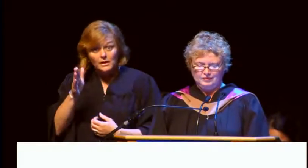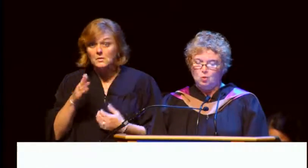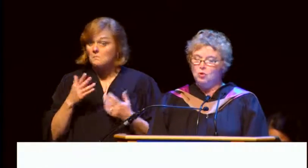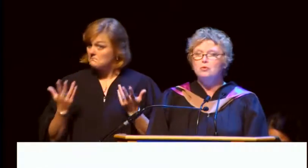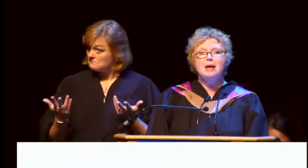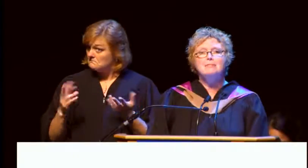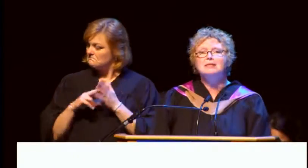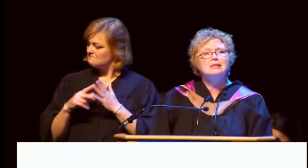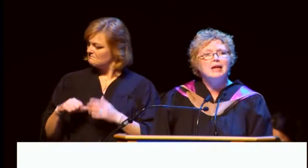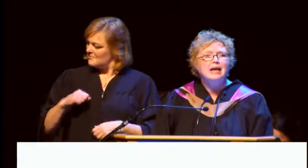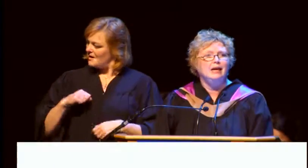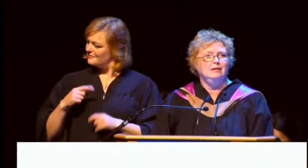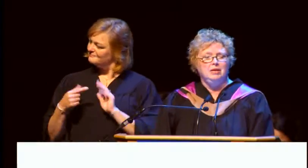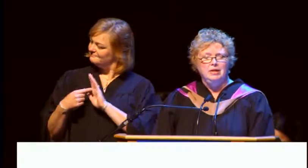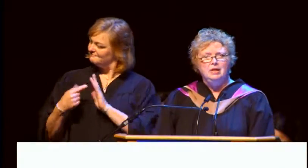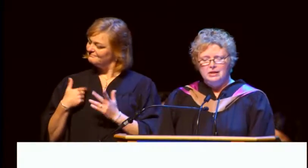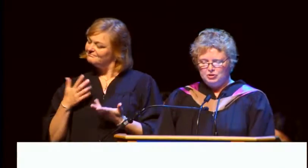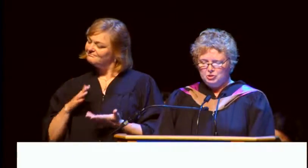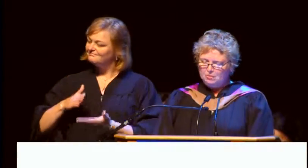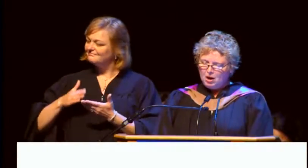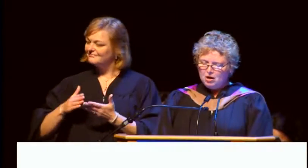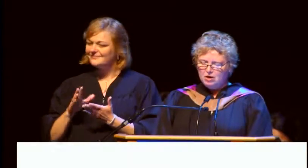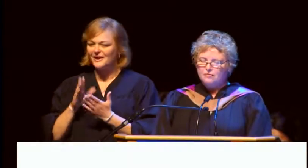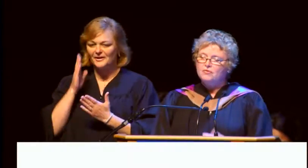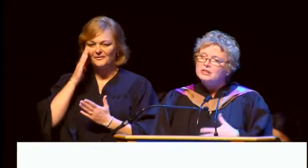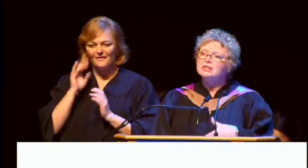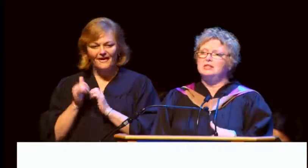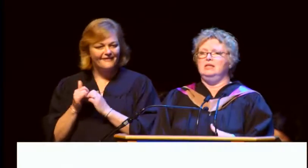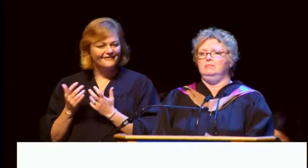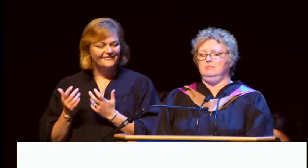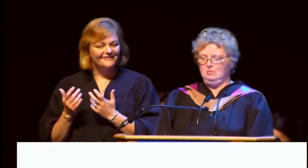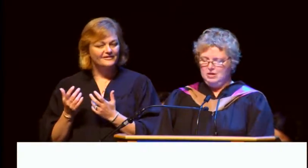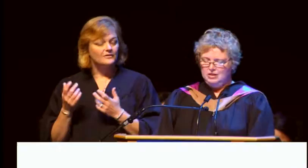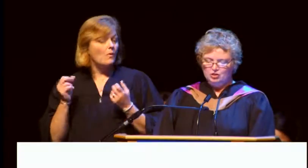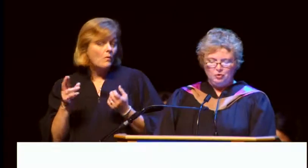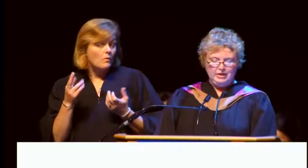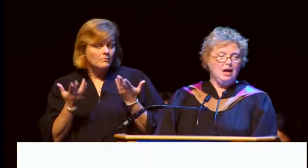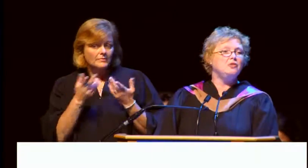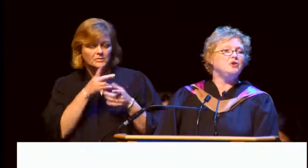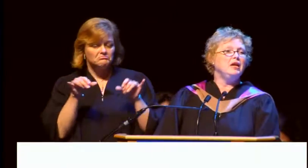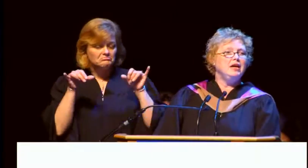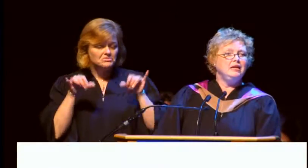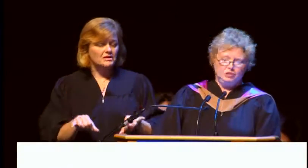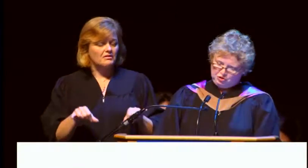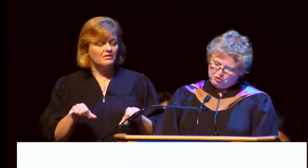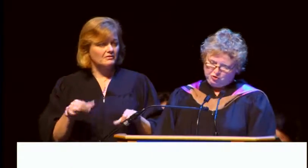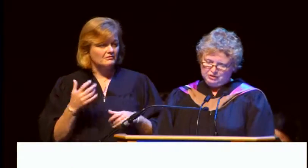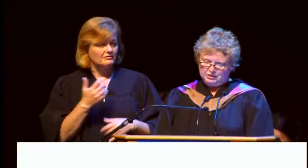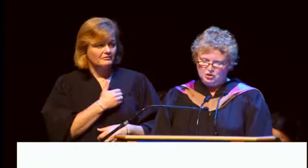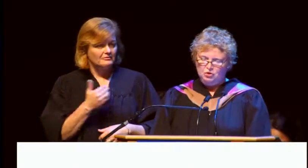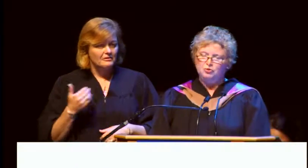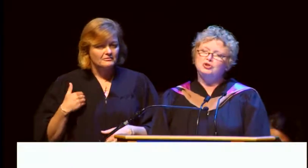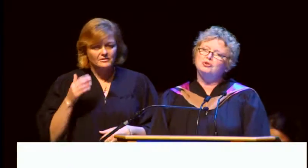OR YOU MAY BE STAYING TO BE PART OF THIS TEAM, JOINING OTHER CANADIAN STUDENTS WHO CHOOSE